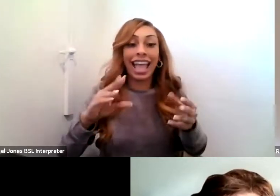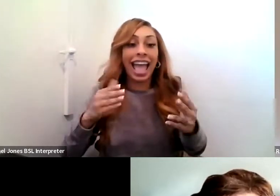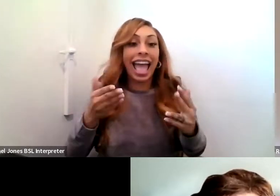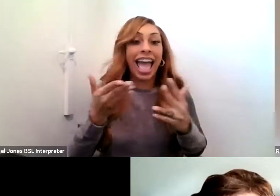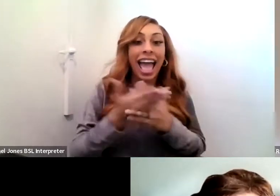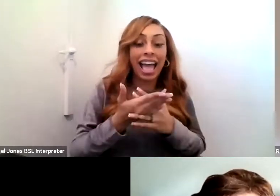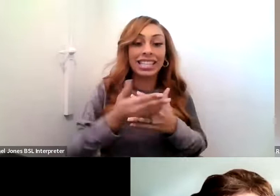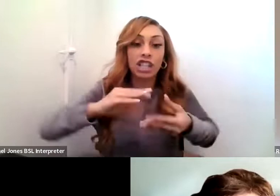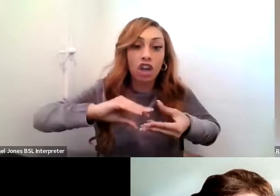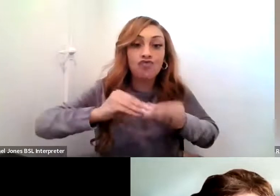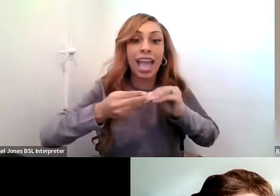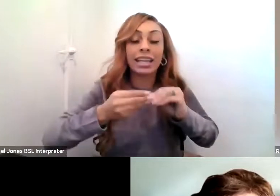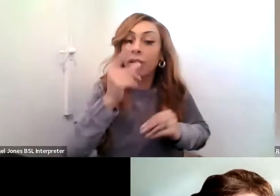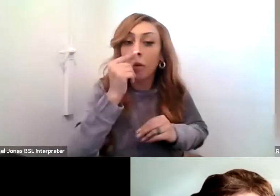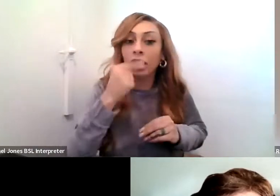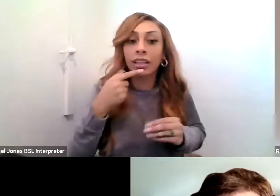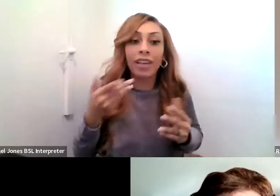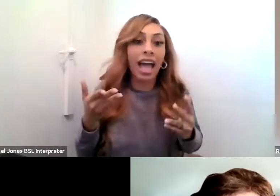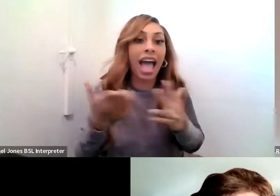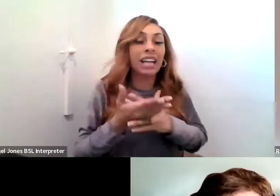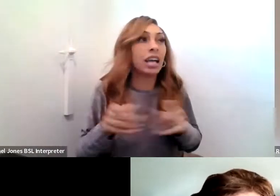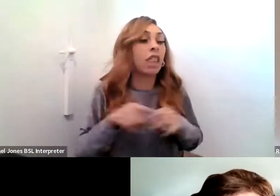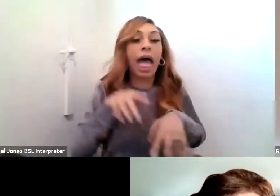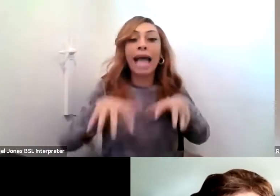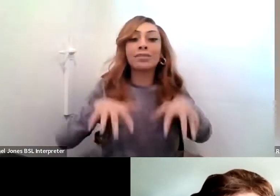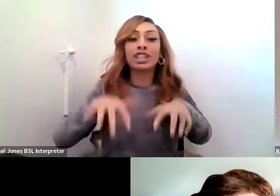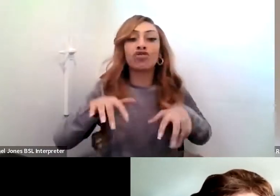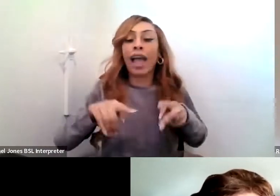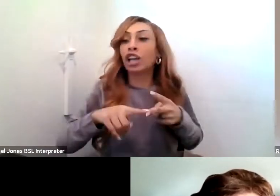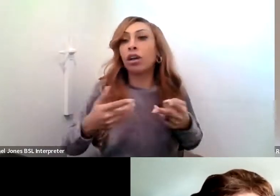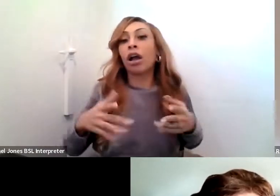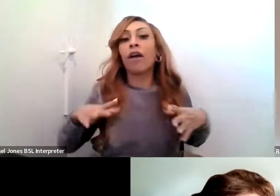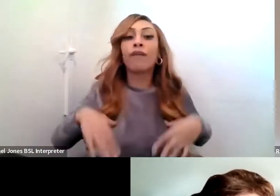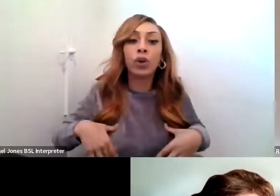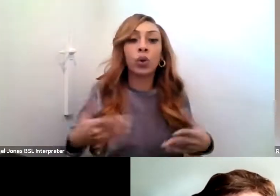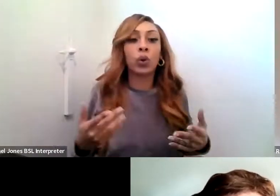we've seen it as an administrative one, as a kind of - as a checklist.